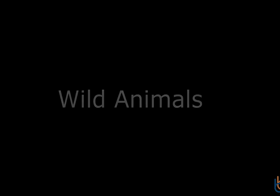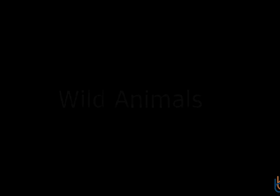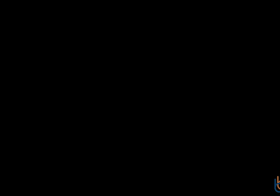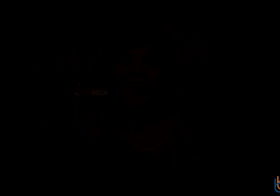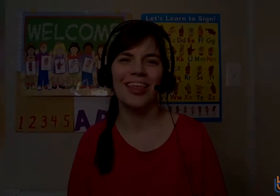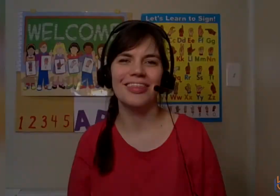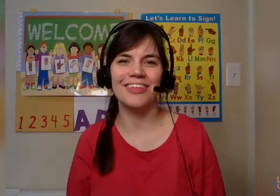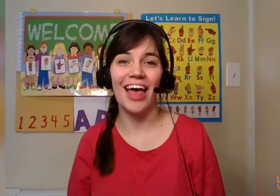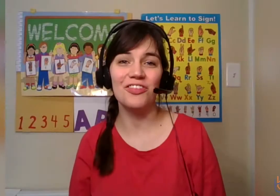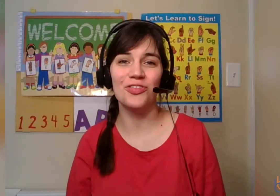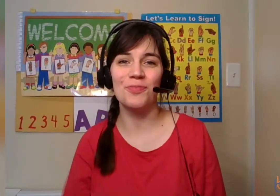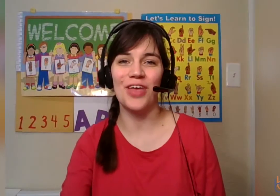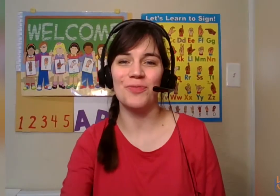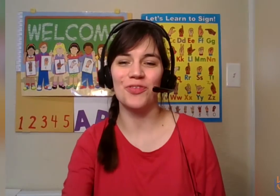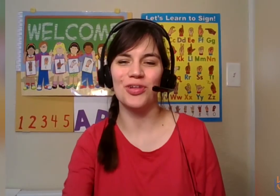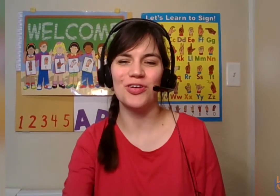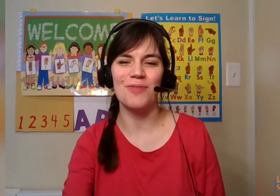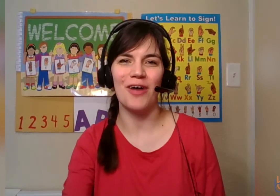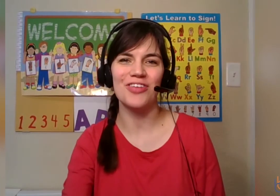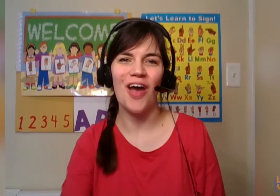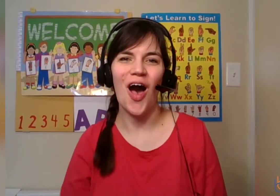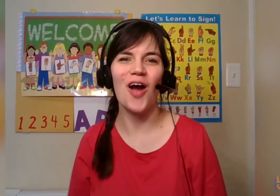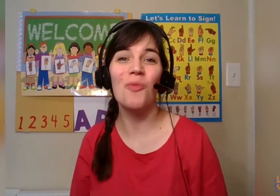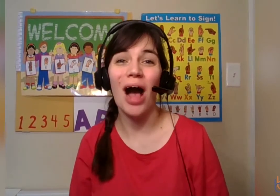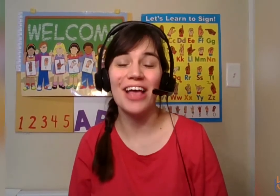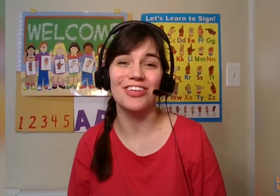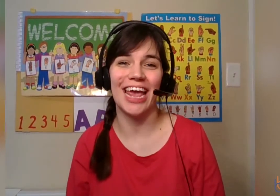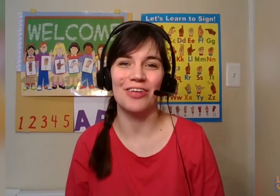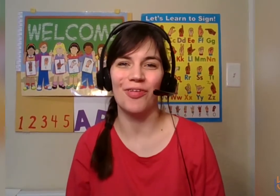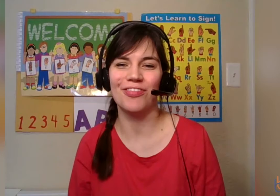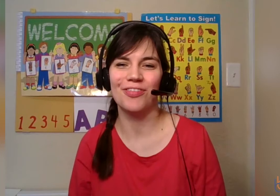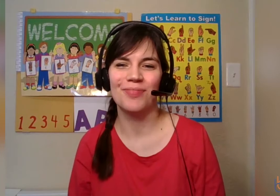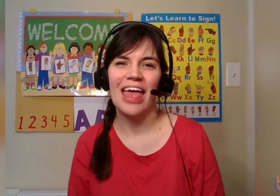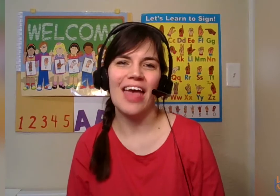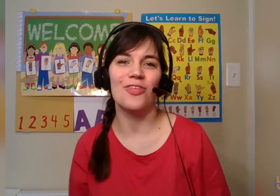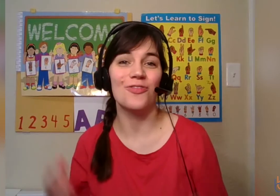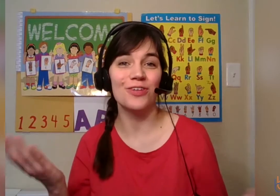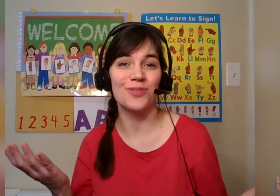The last group of animals we'll learn about are wild animals. And the first one